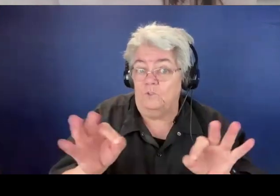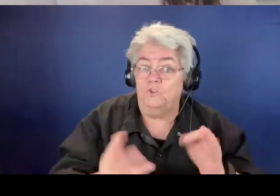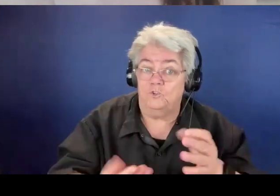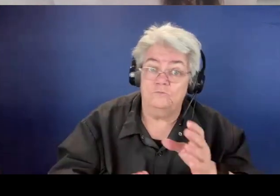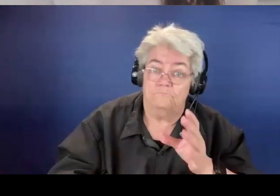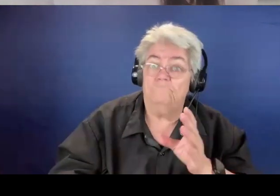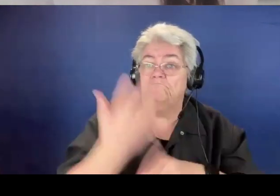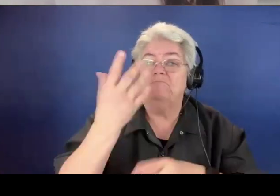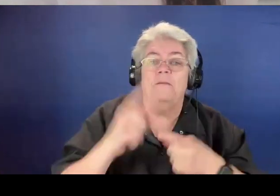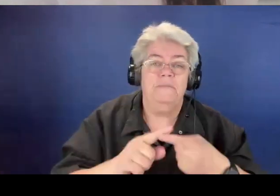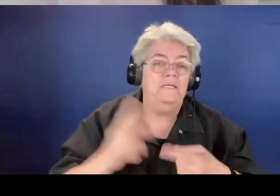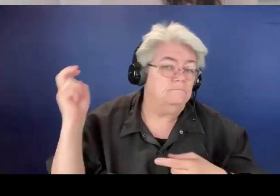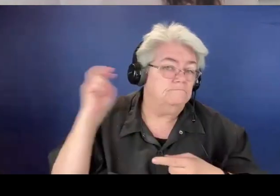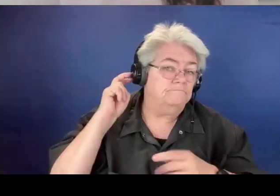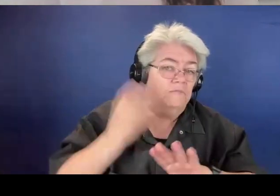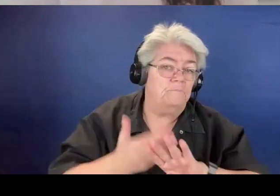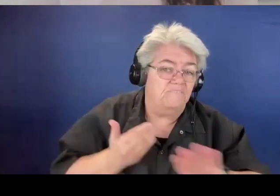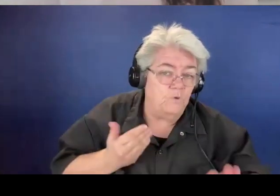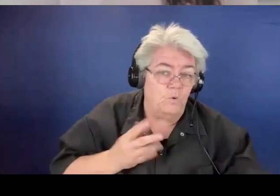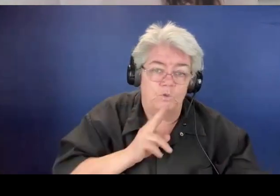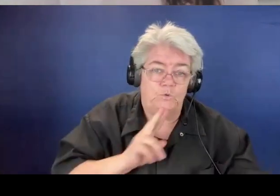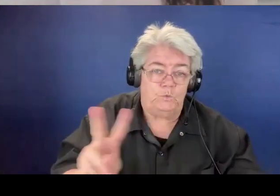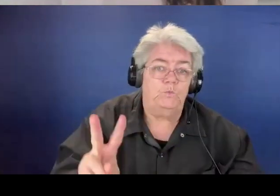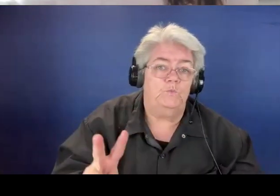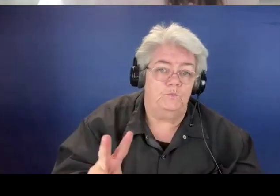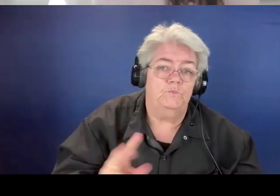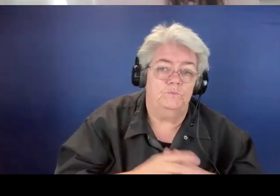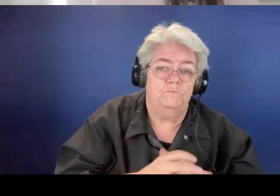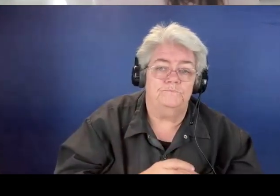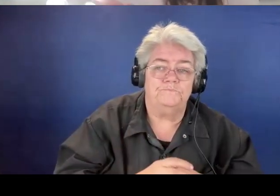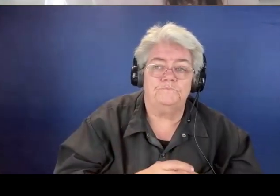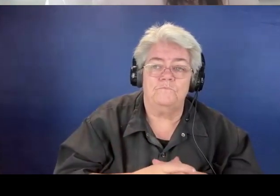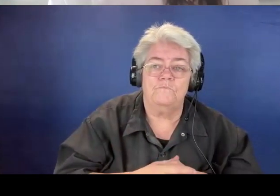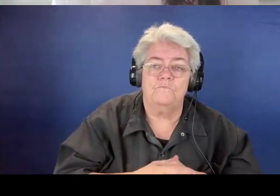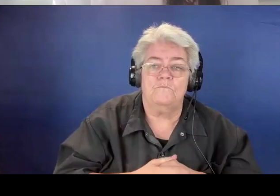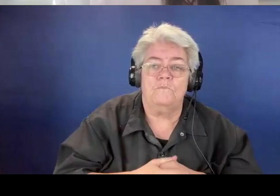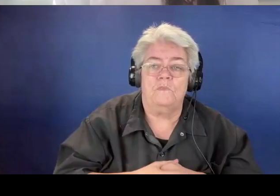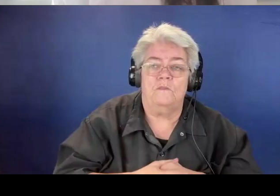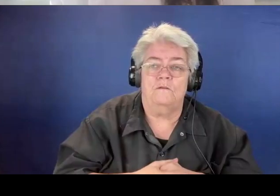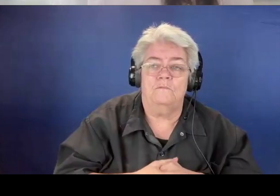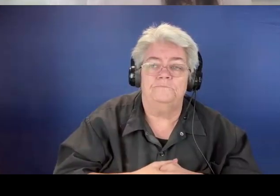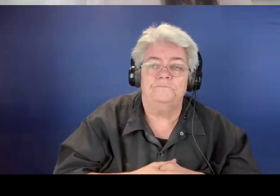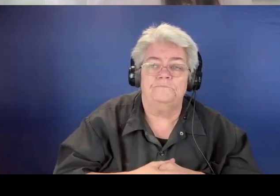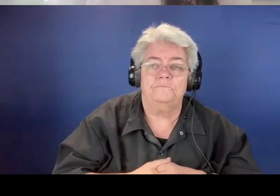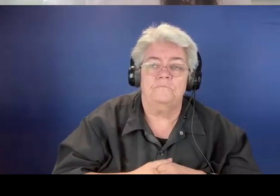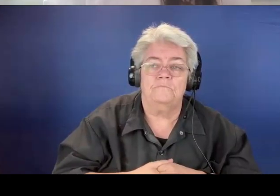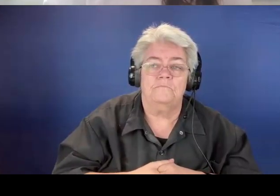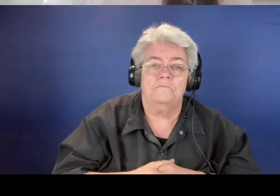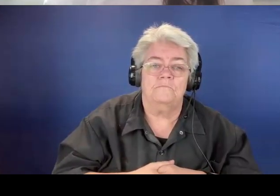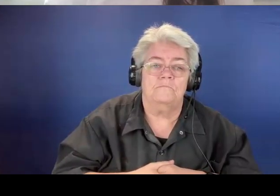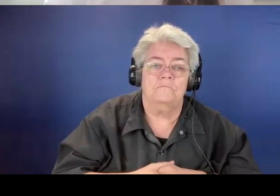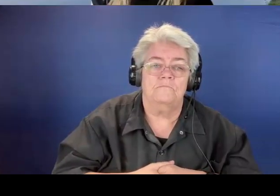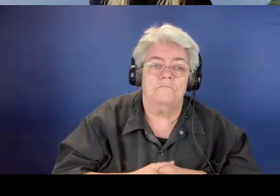had beneficial results on their language development.